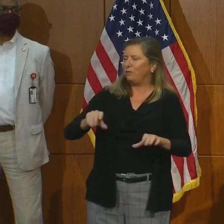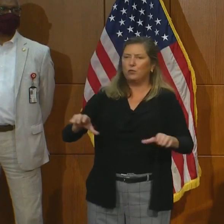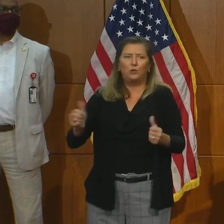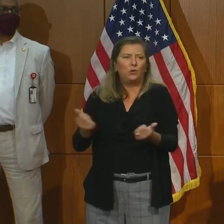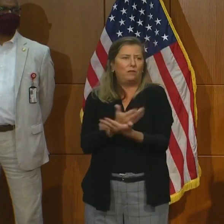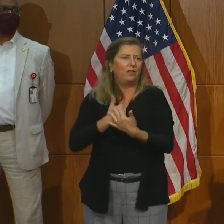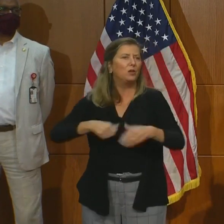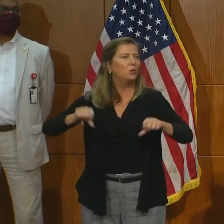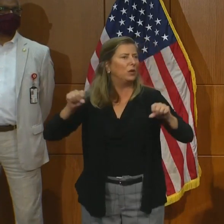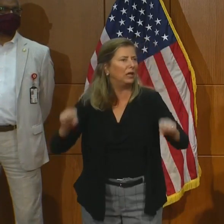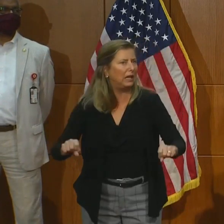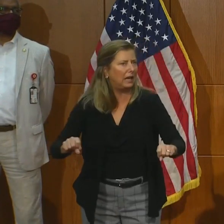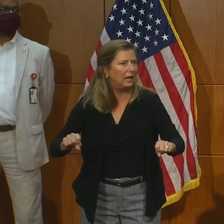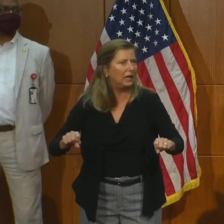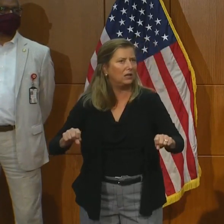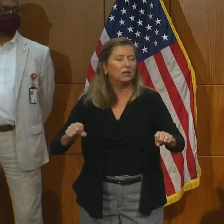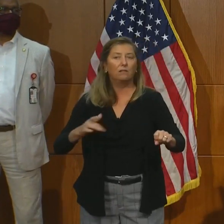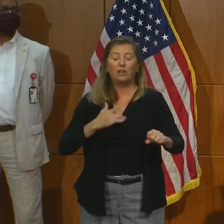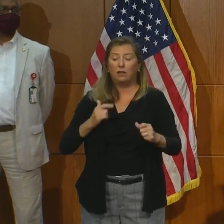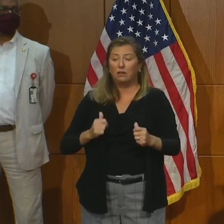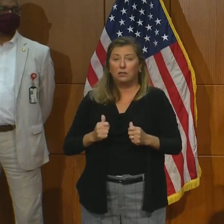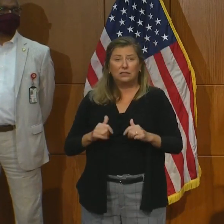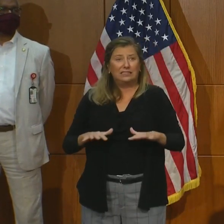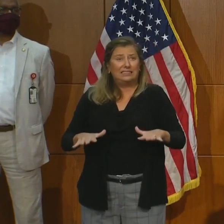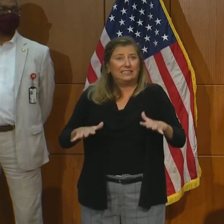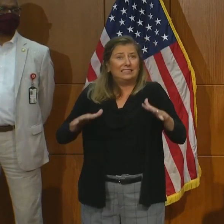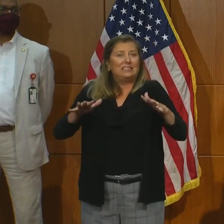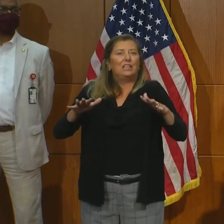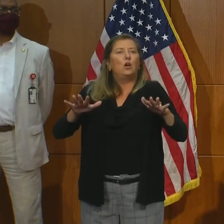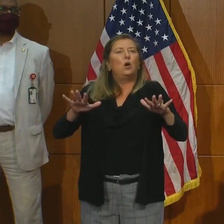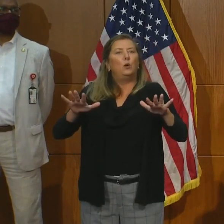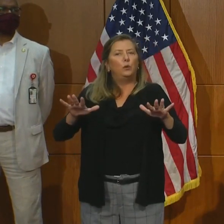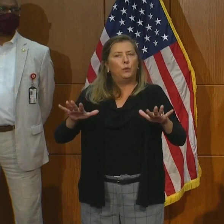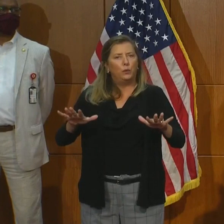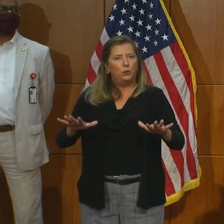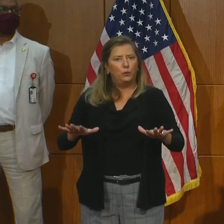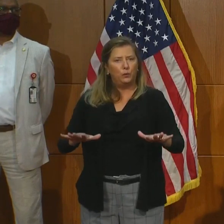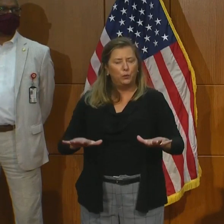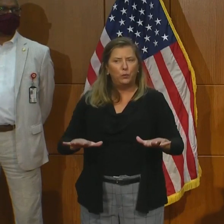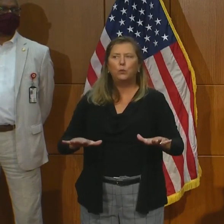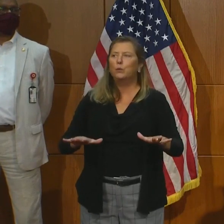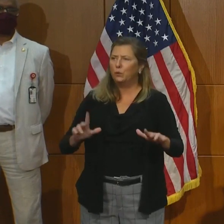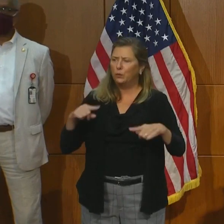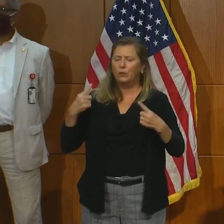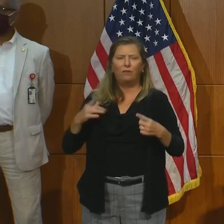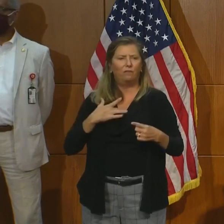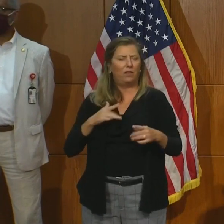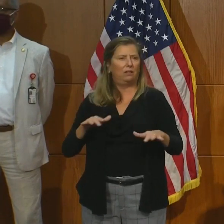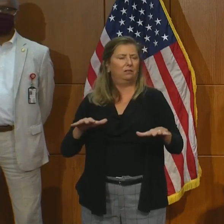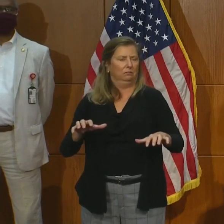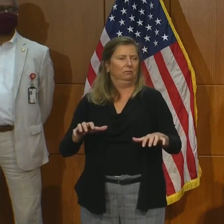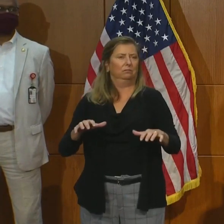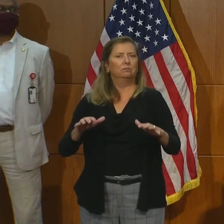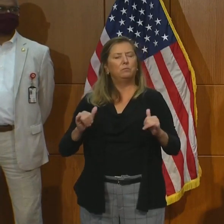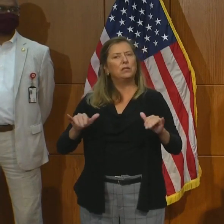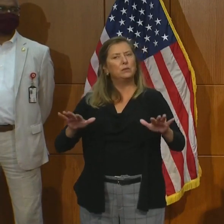GROW WARY. WE'RE GOING TO GET THROUGH THIS TOGETHER. I KNOW THAT WE ALL NEED TO DO WHAT WE